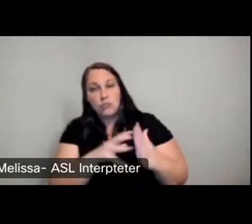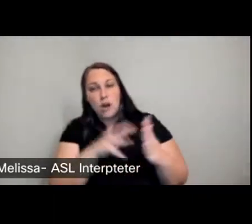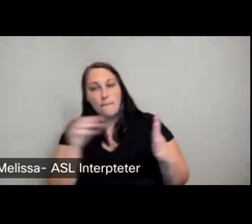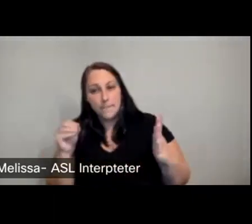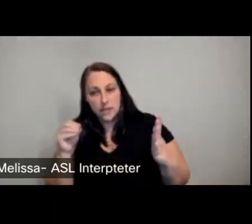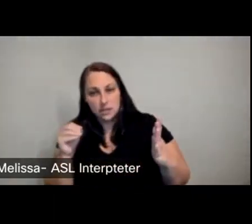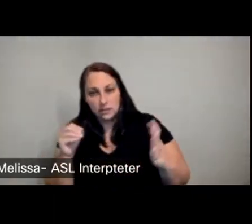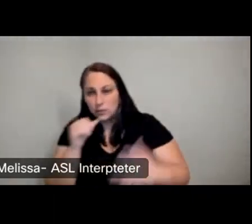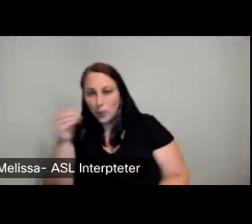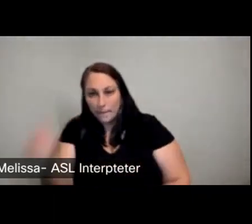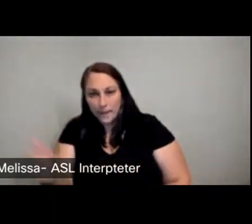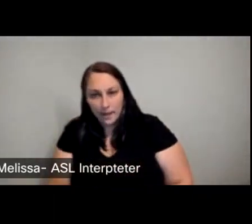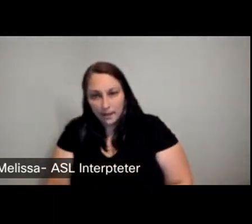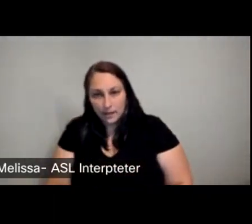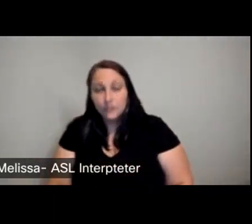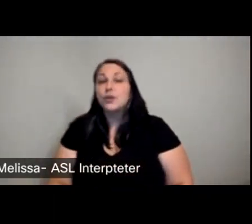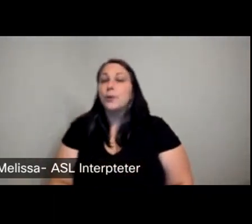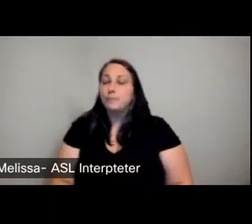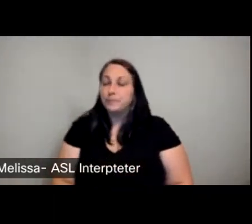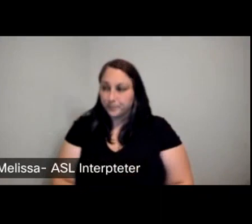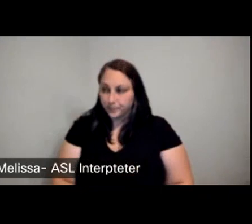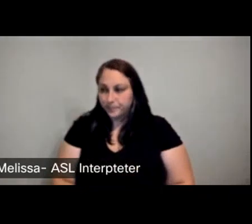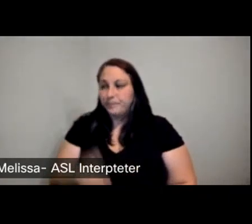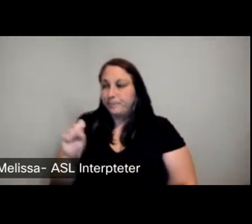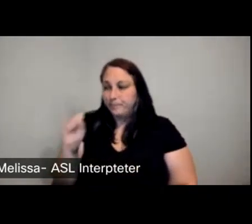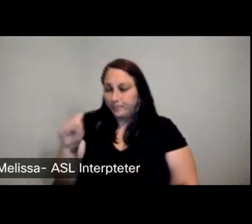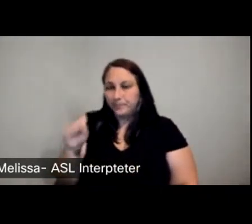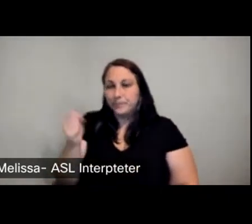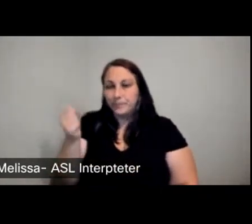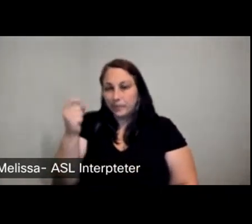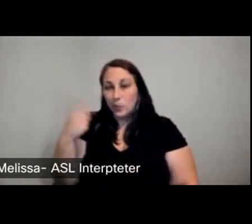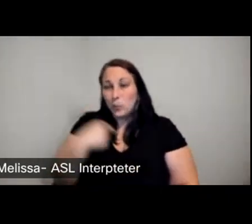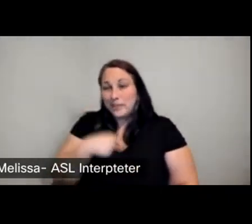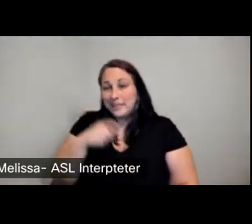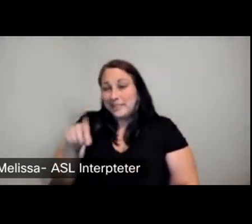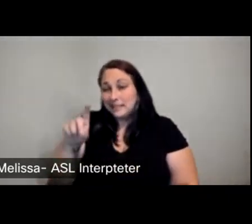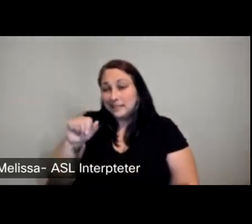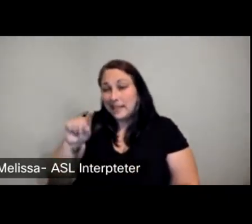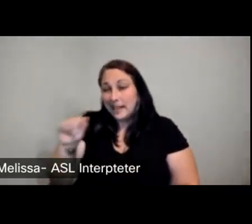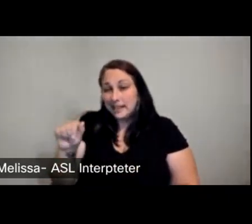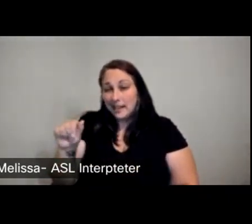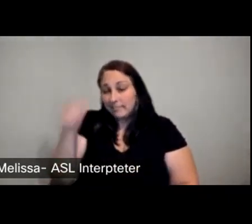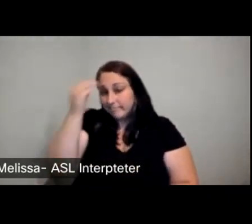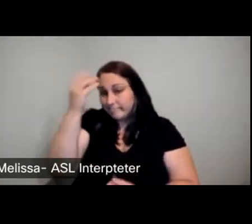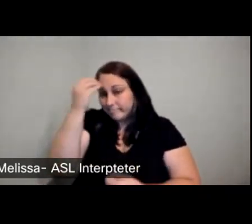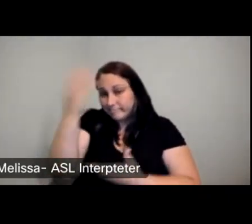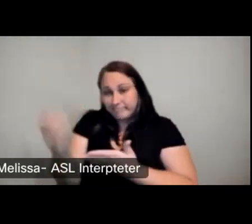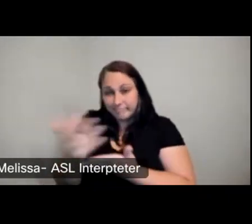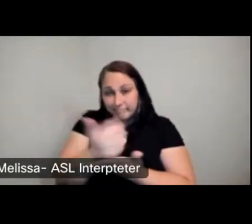Terry so I need you to keep pressing that button that asks us you know uh writer is there but the